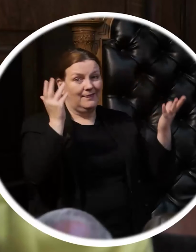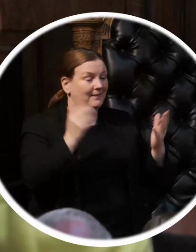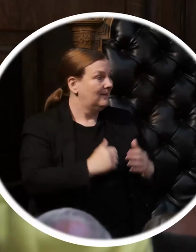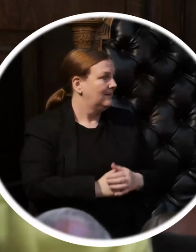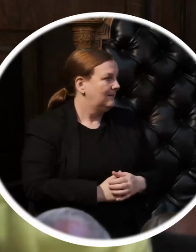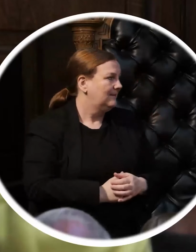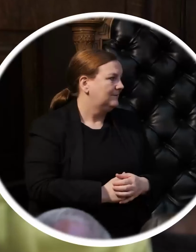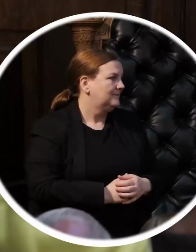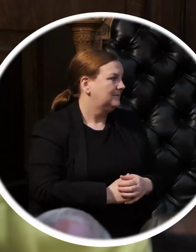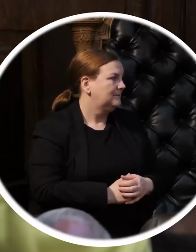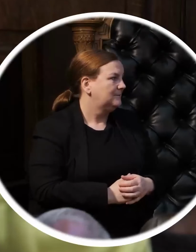This is actually an elevation...